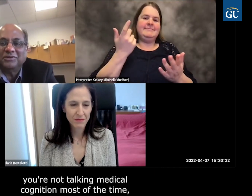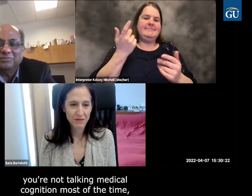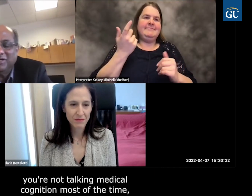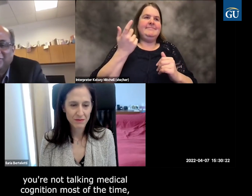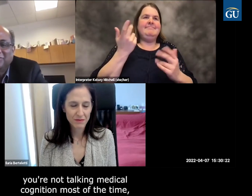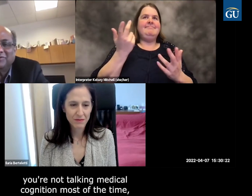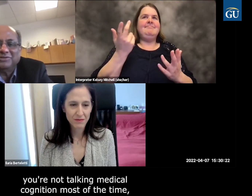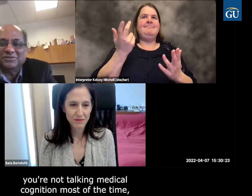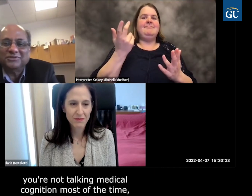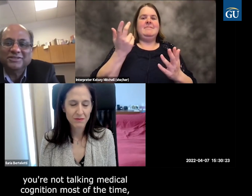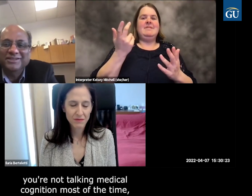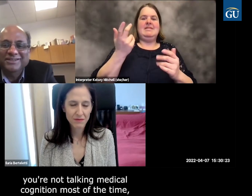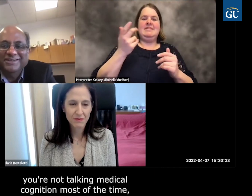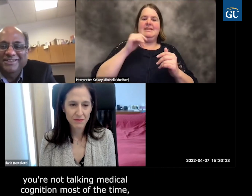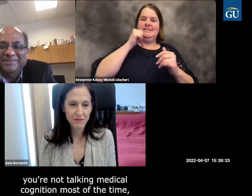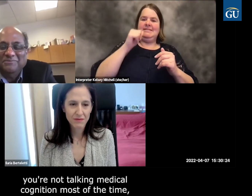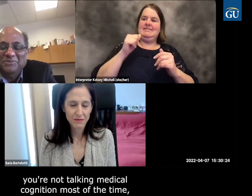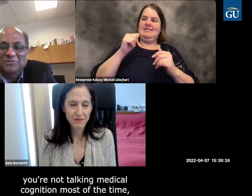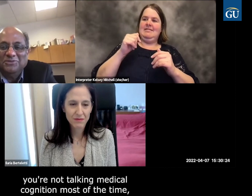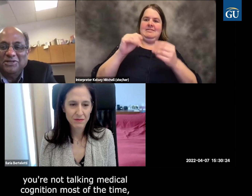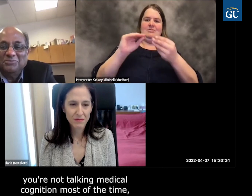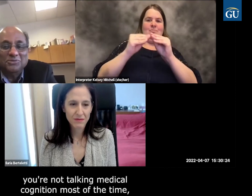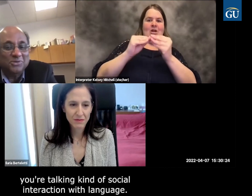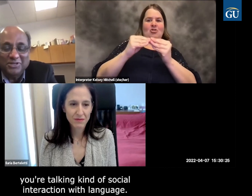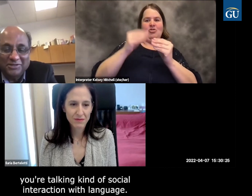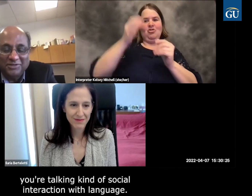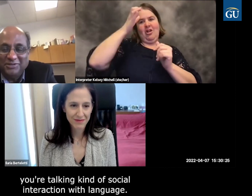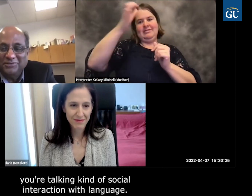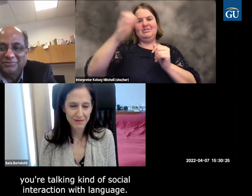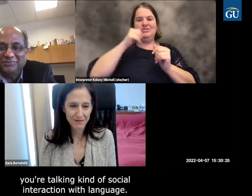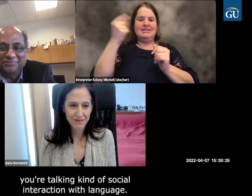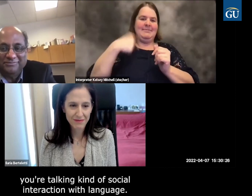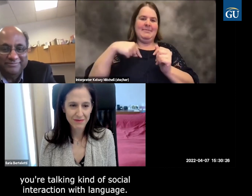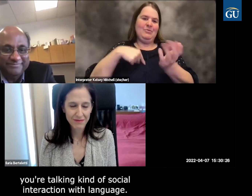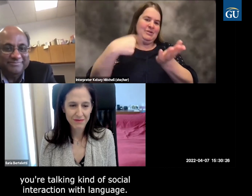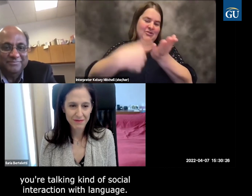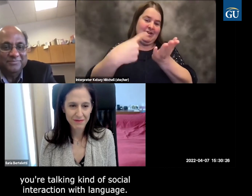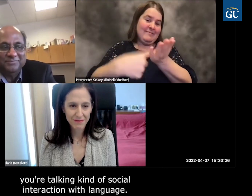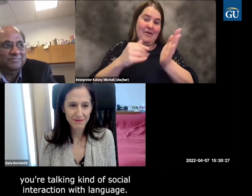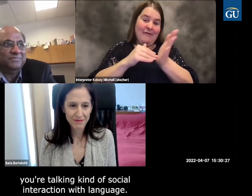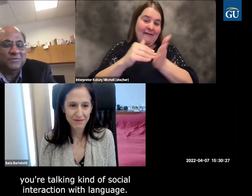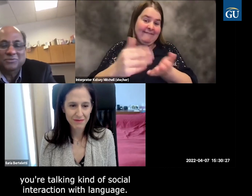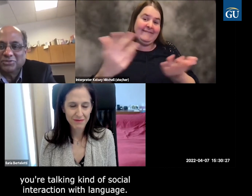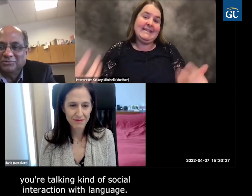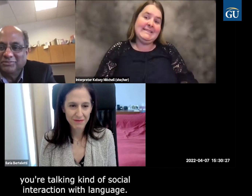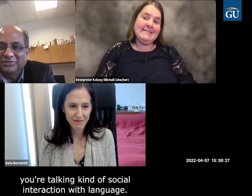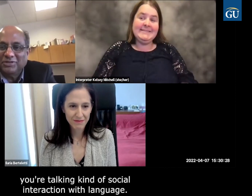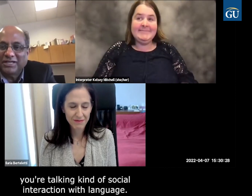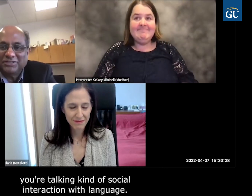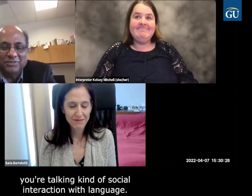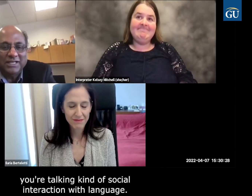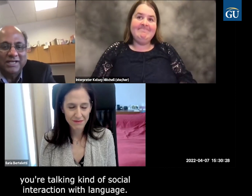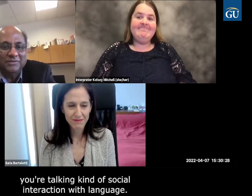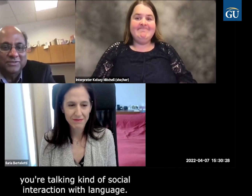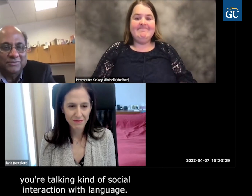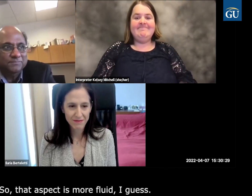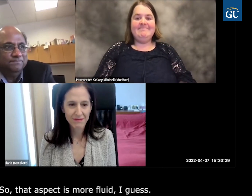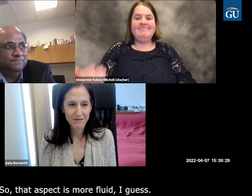numerical cognition most of the time you're talking kind of